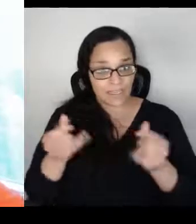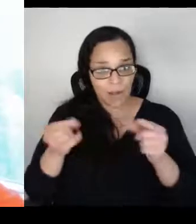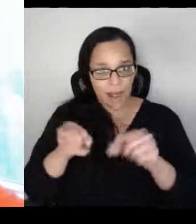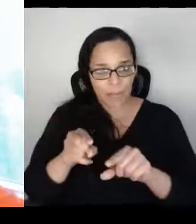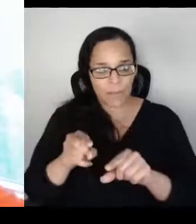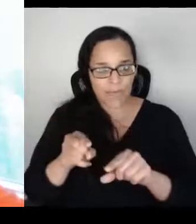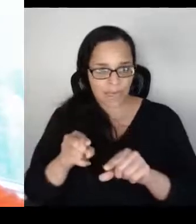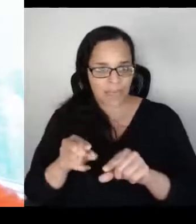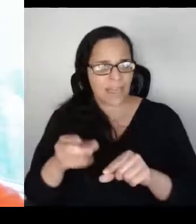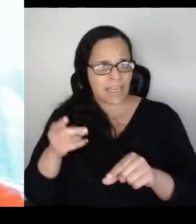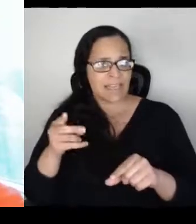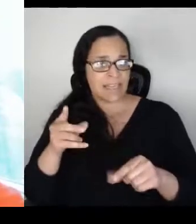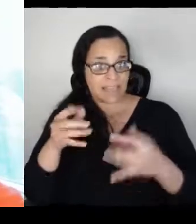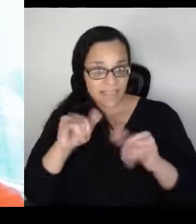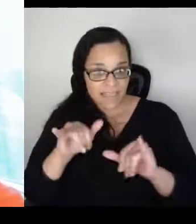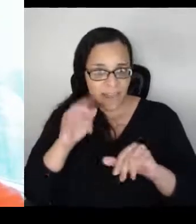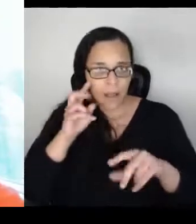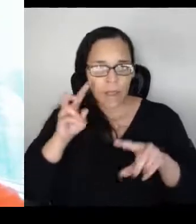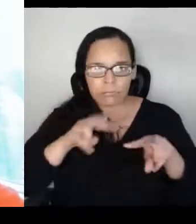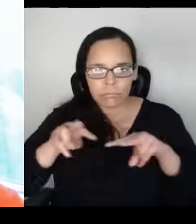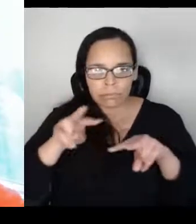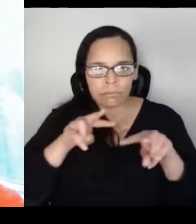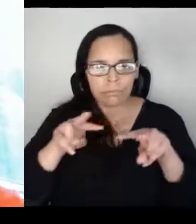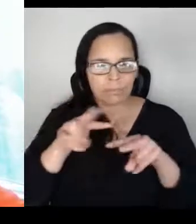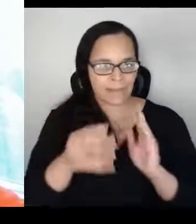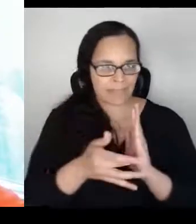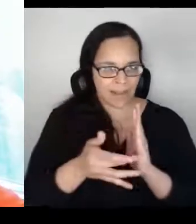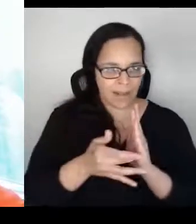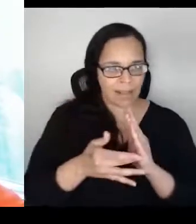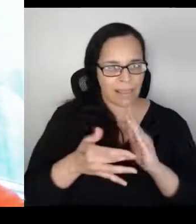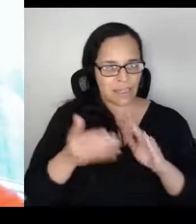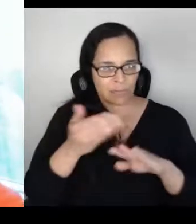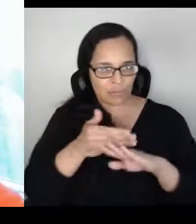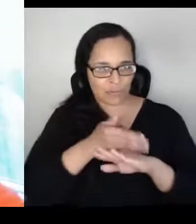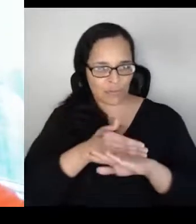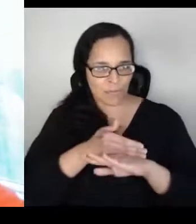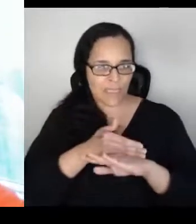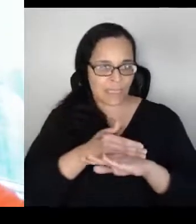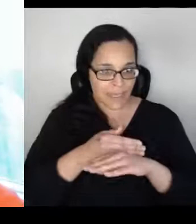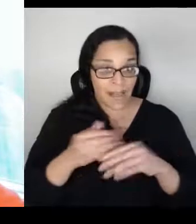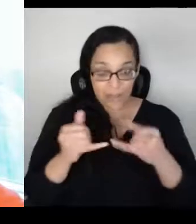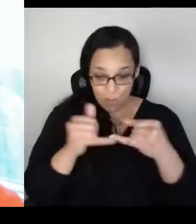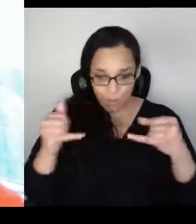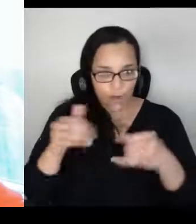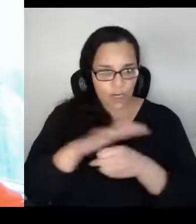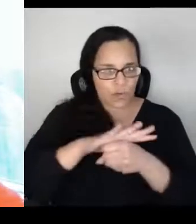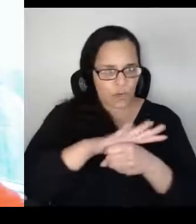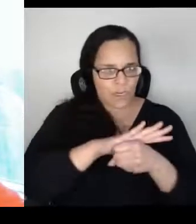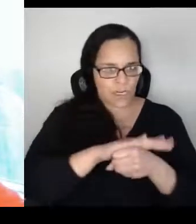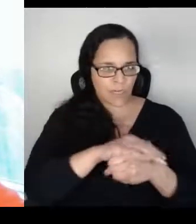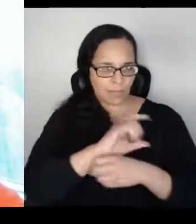We're seeing a militarization of the border region to scapegoat the reality that we need to take bold action